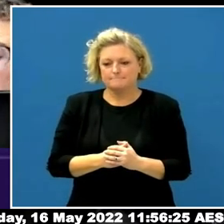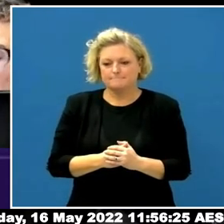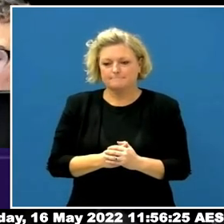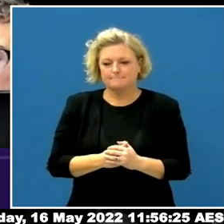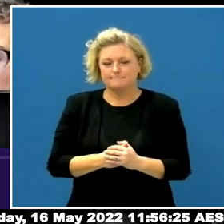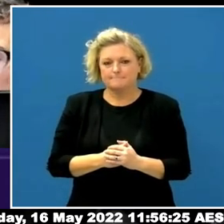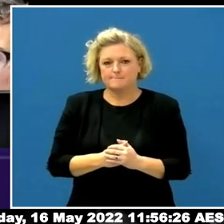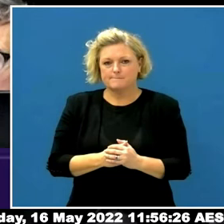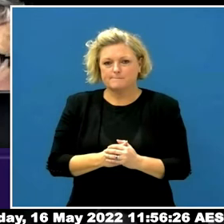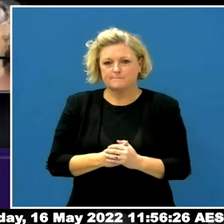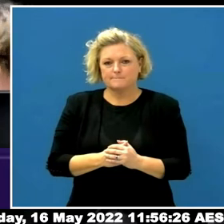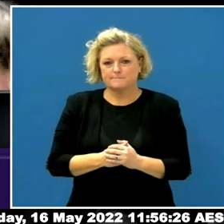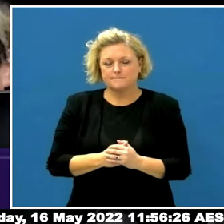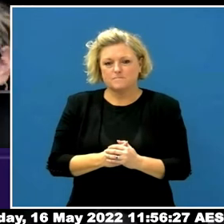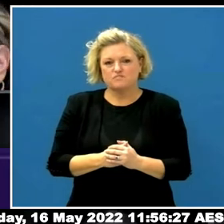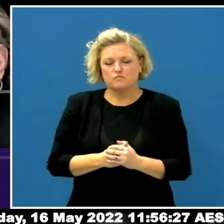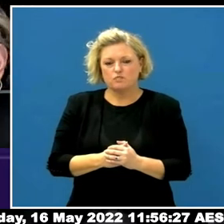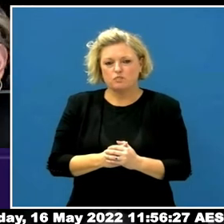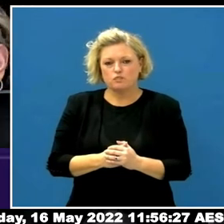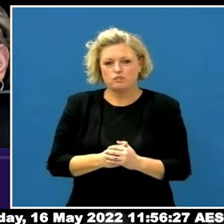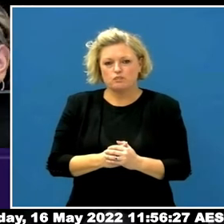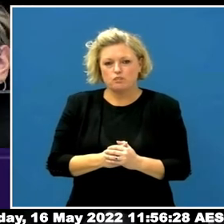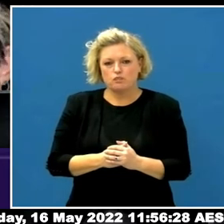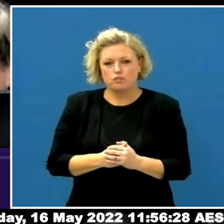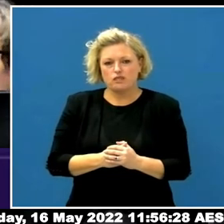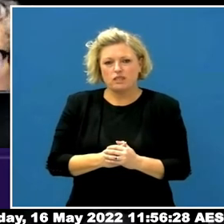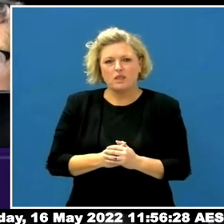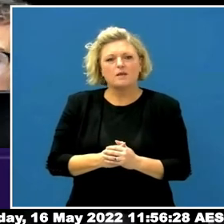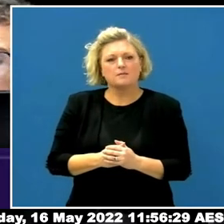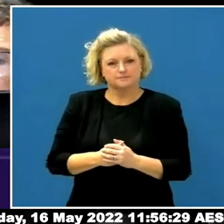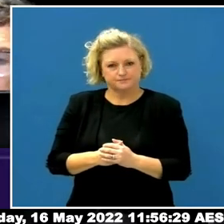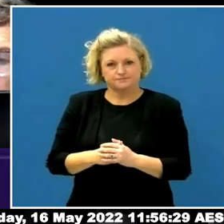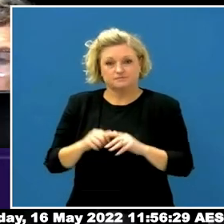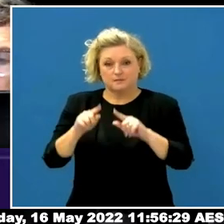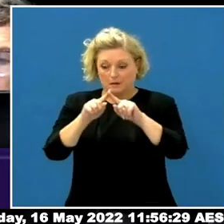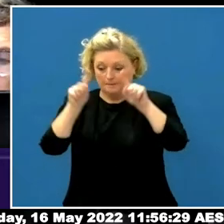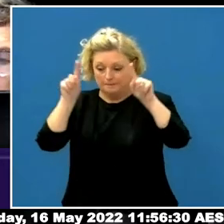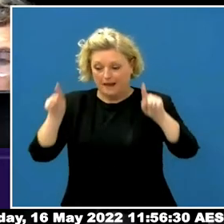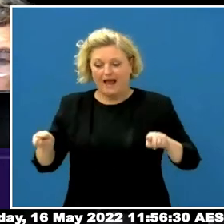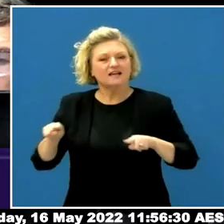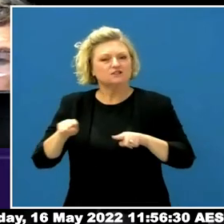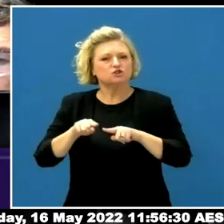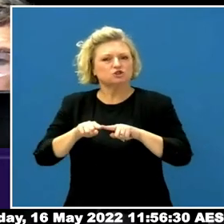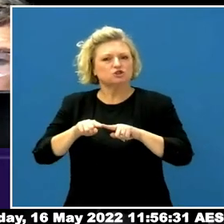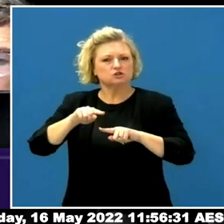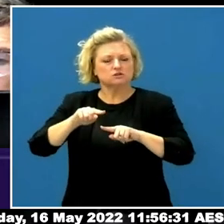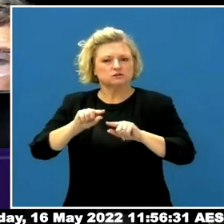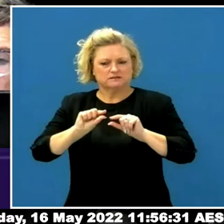Thank you. The bottom row, far left column says: